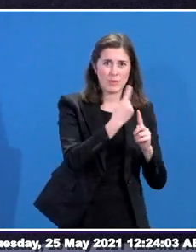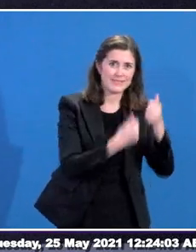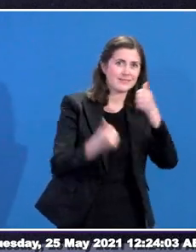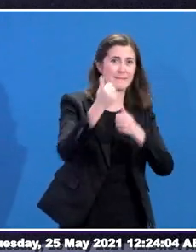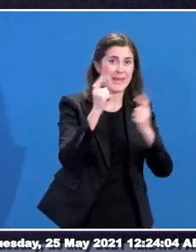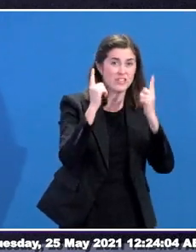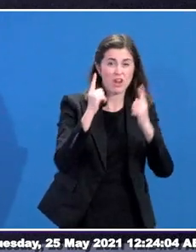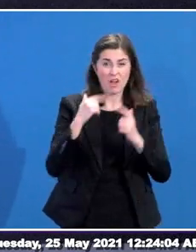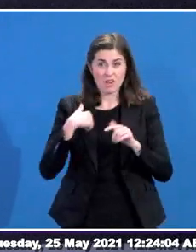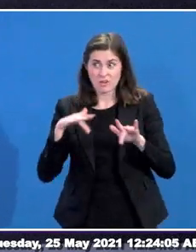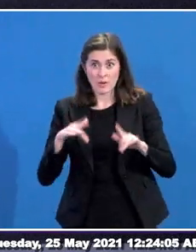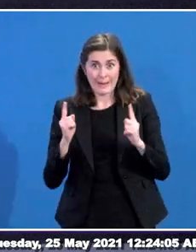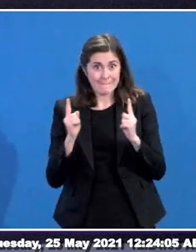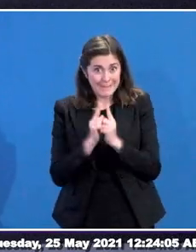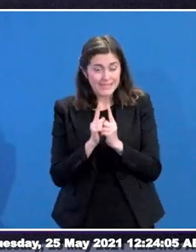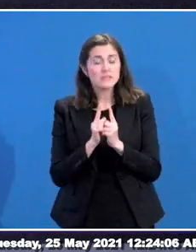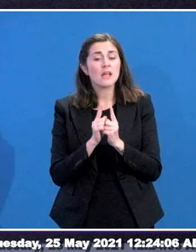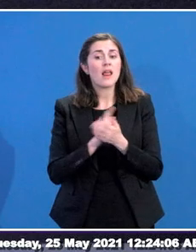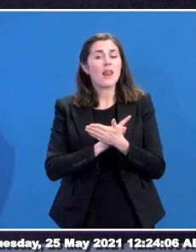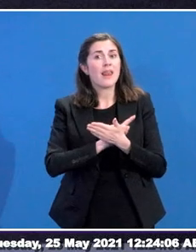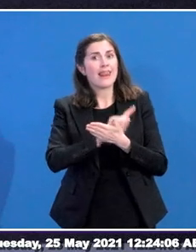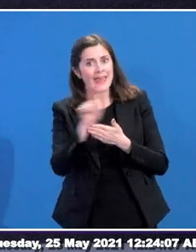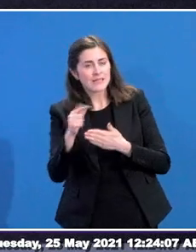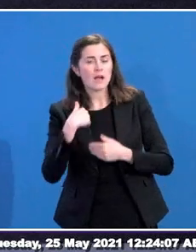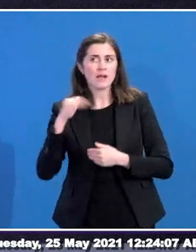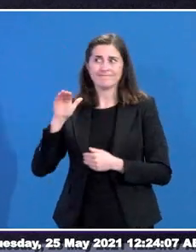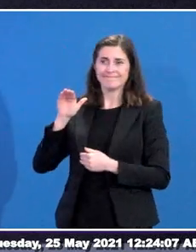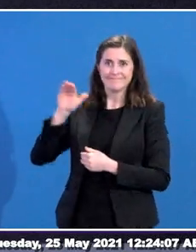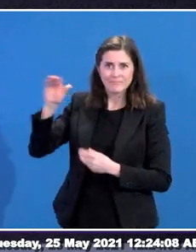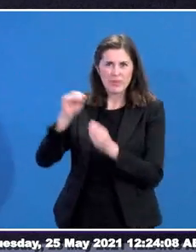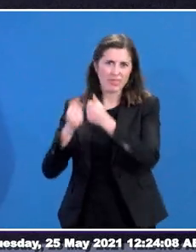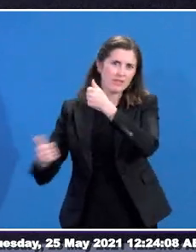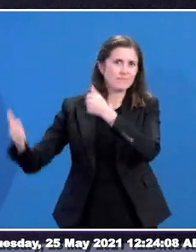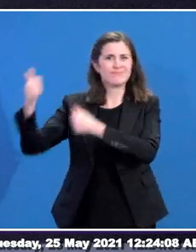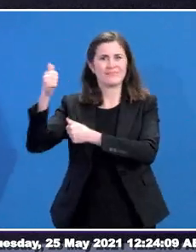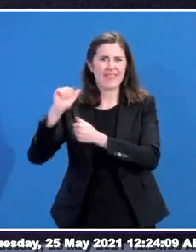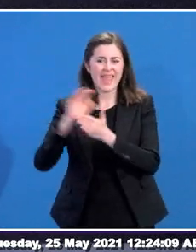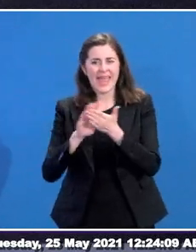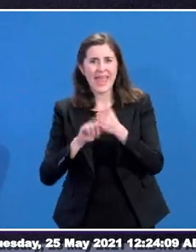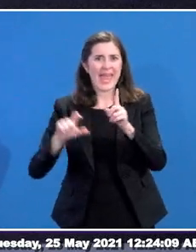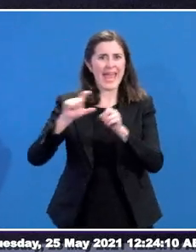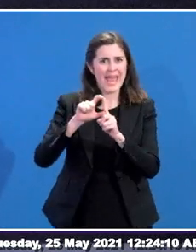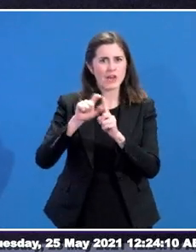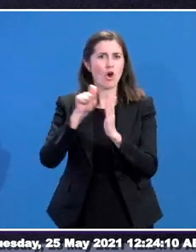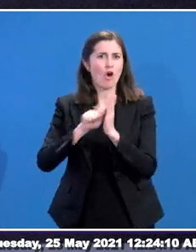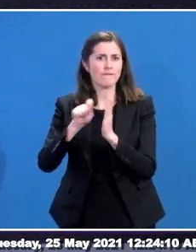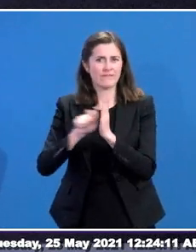we took our concerns to head office and we met with Jennifer Luff about our concerns.